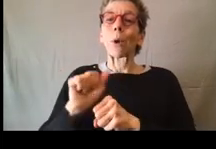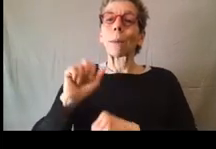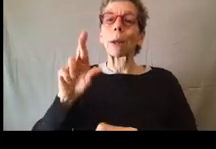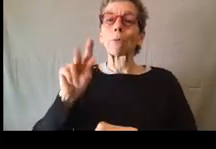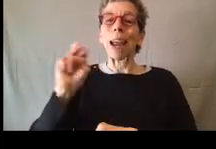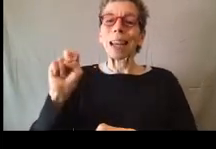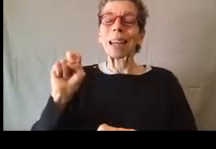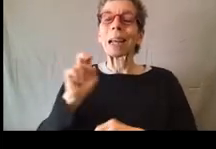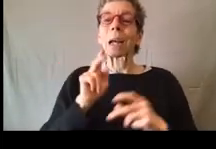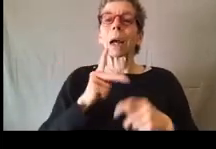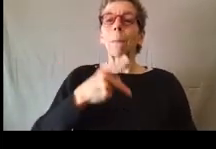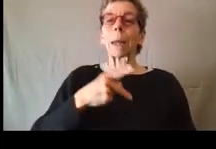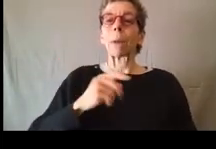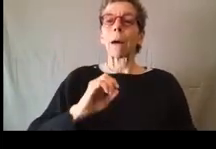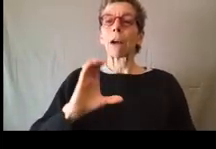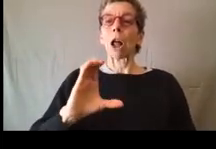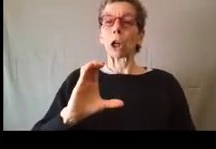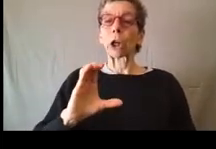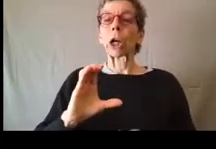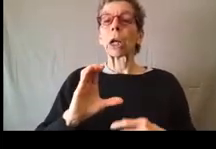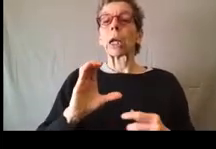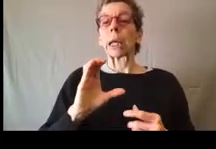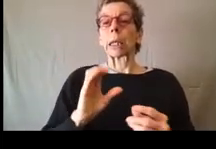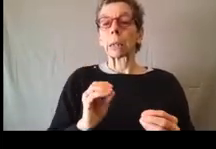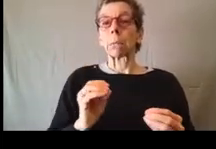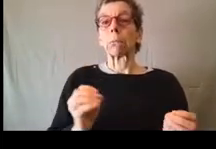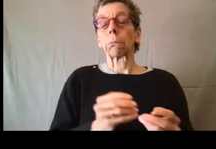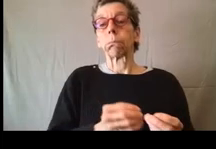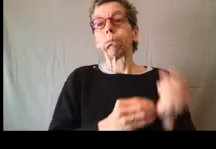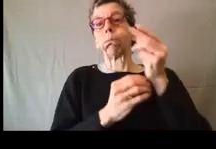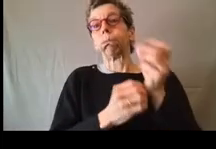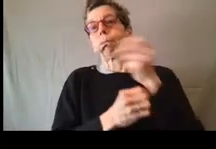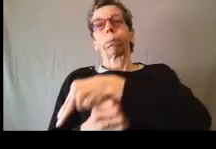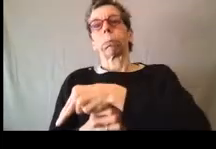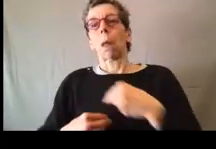the target population exceed those of their white peers. And finally, the environmental